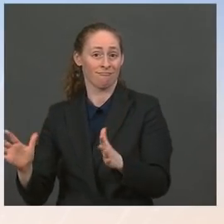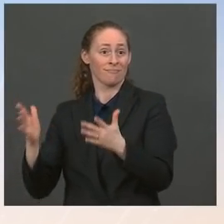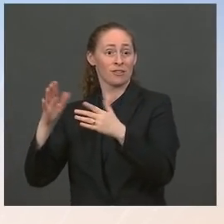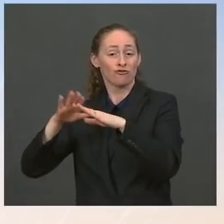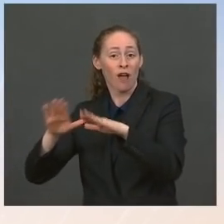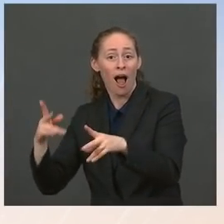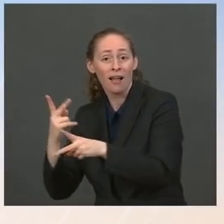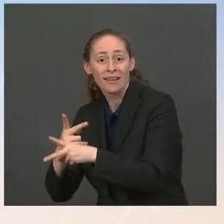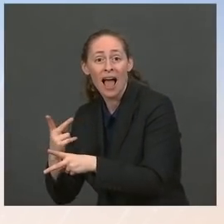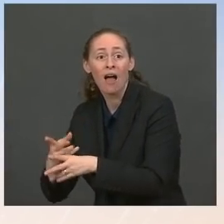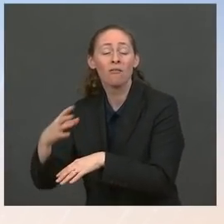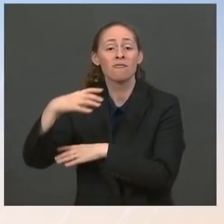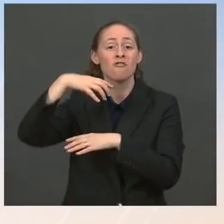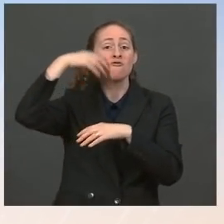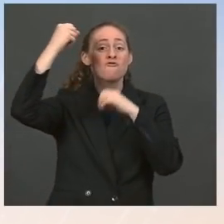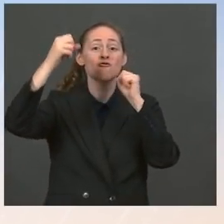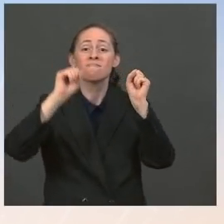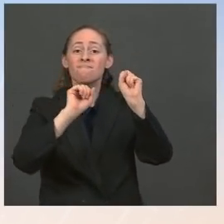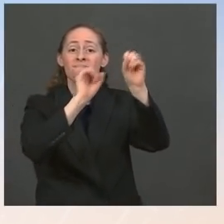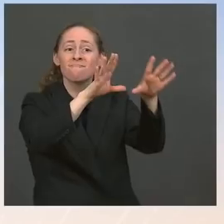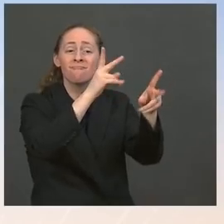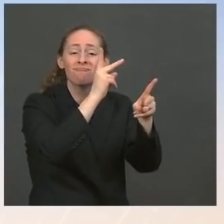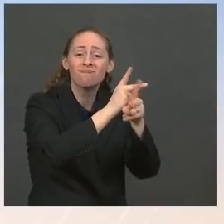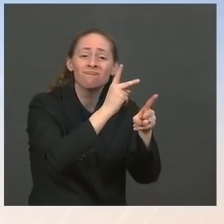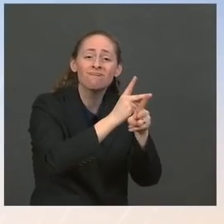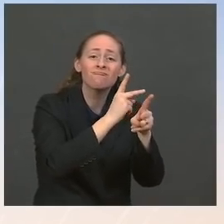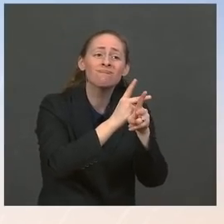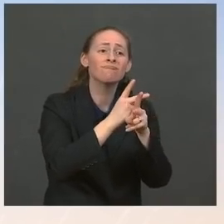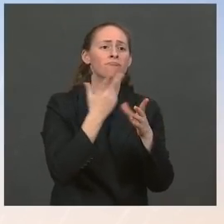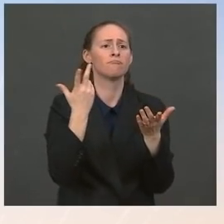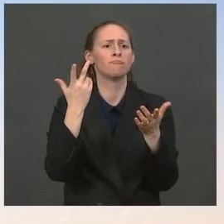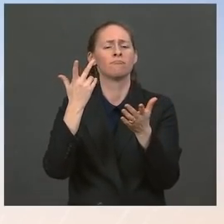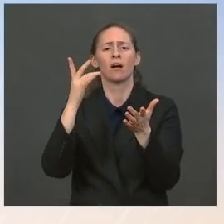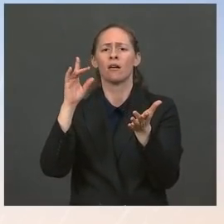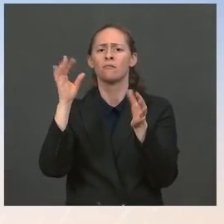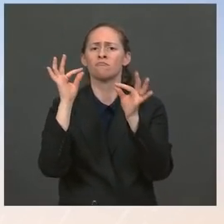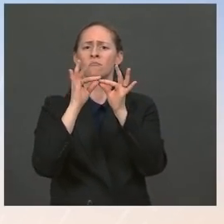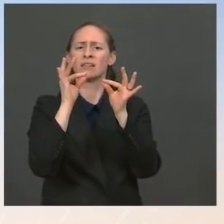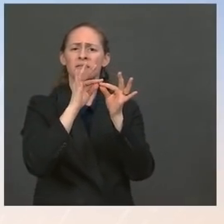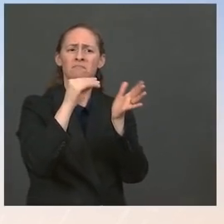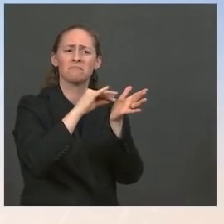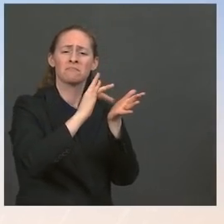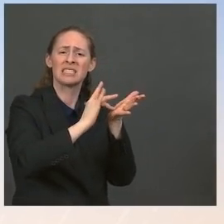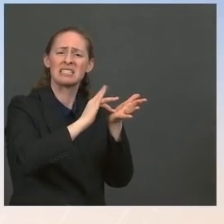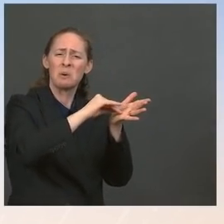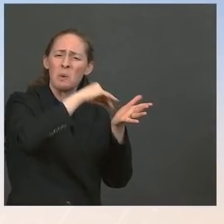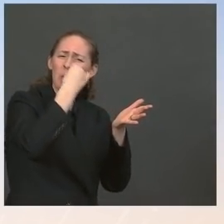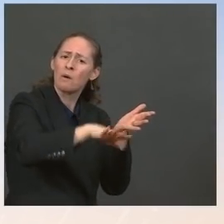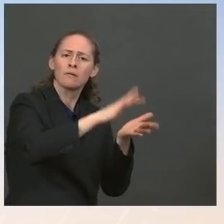We're talking about making sure that, you know, medical expenses are -- you know, are not your whole entire check,